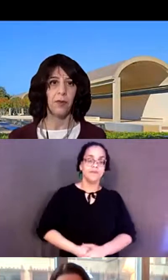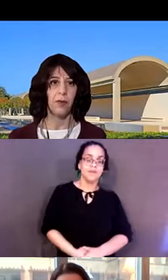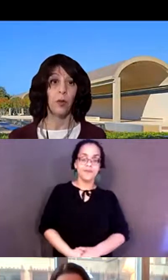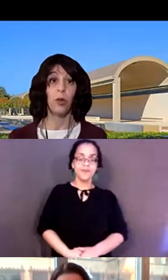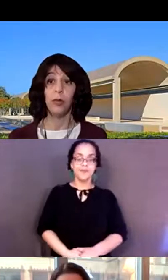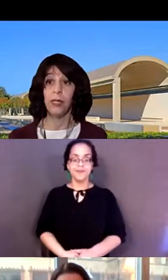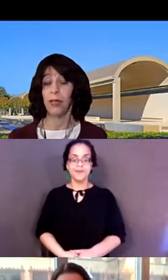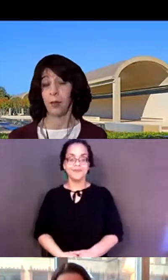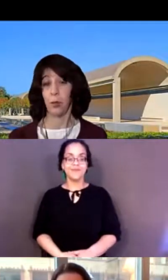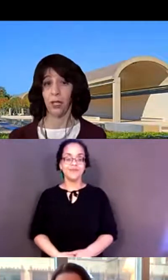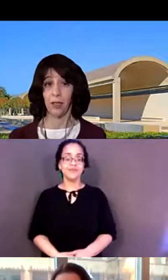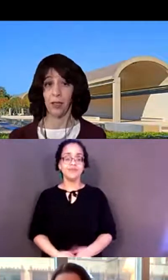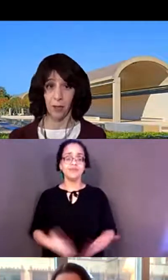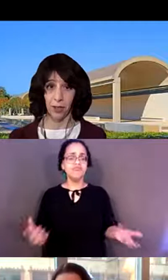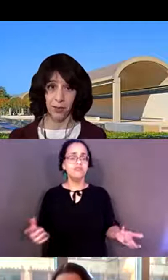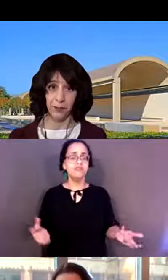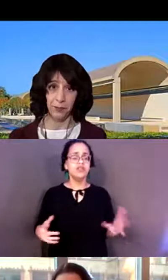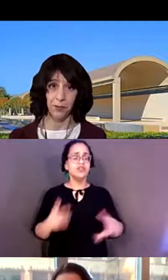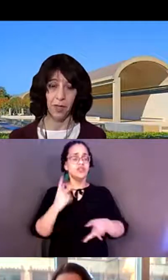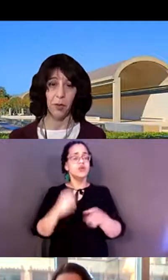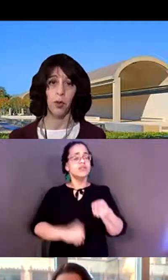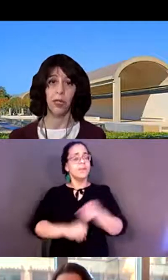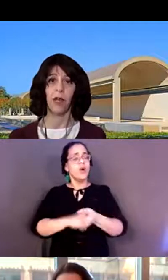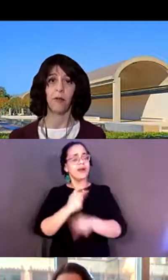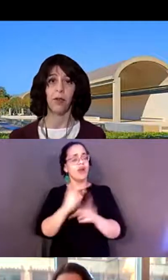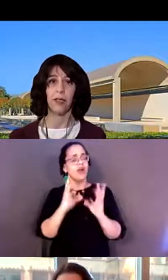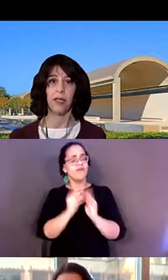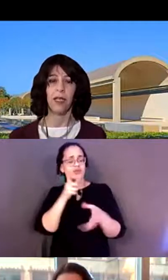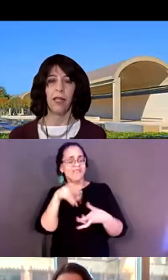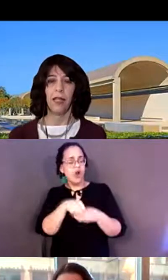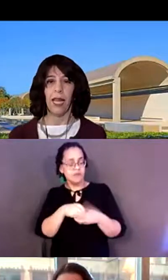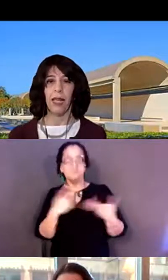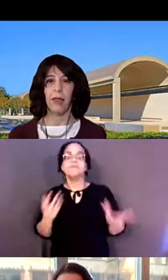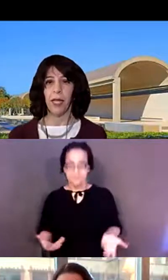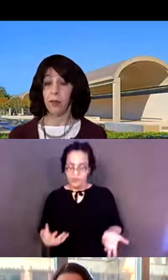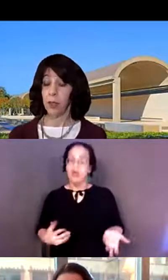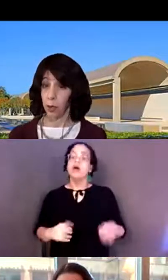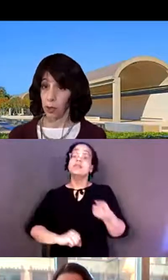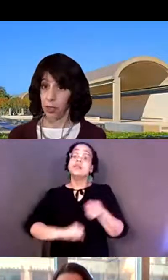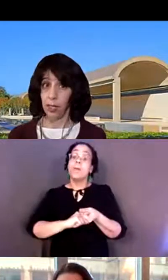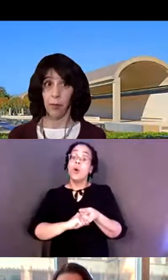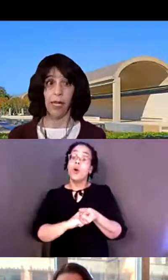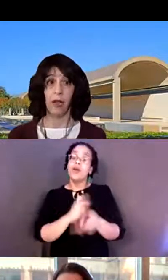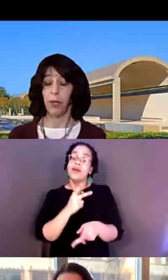So who's in that support care conference? The support care conference